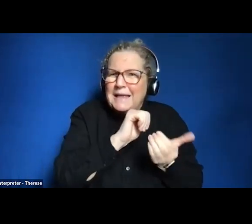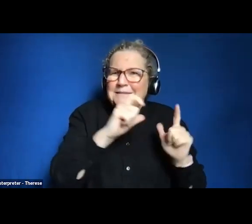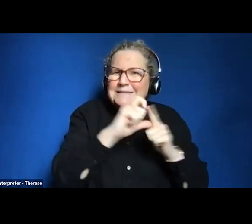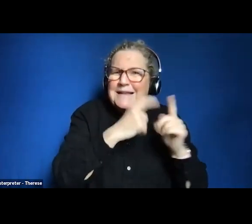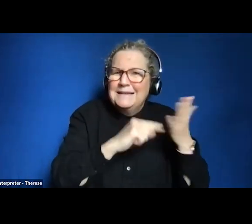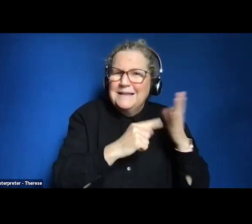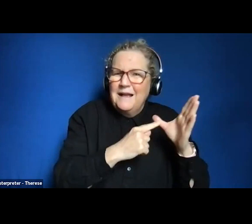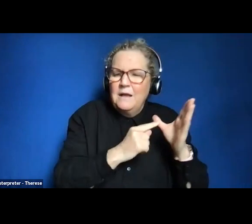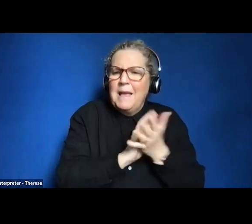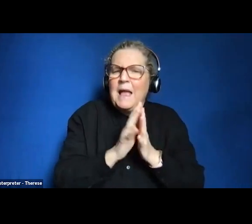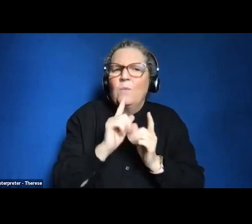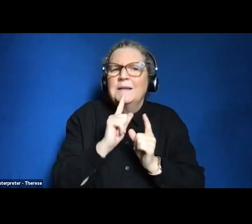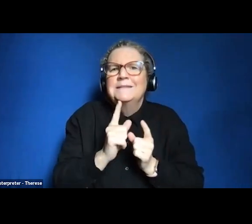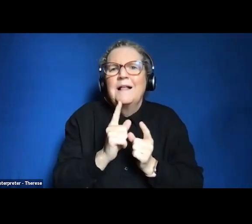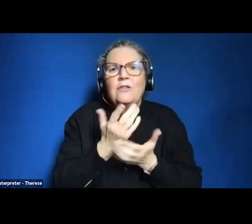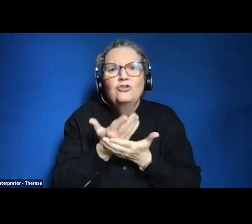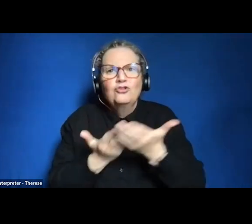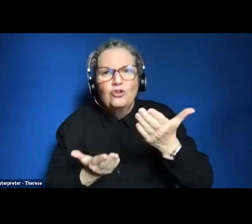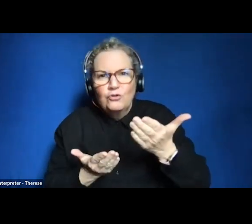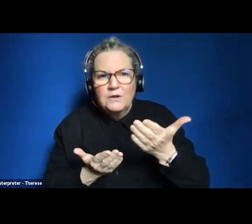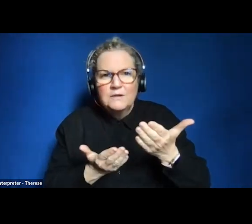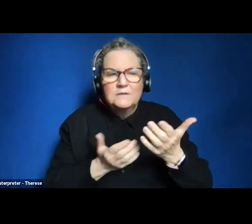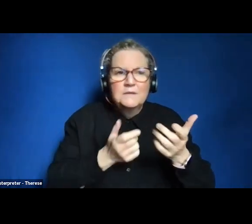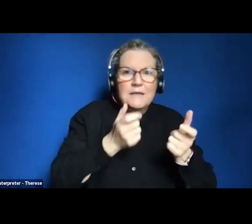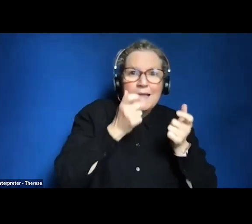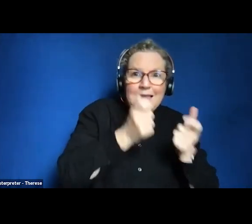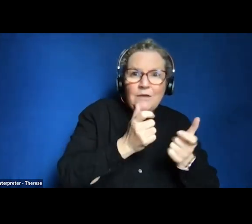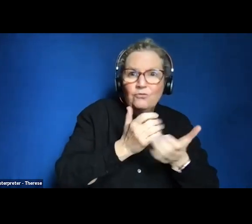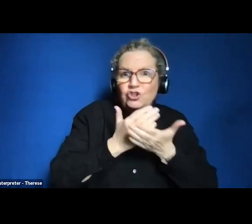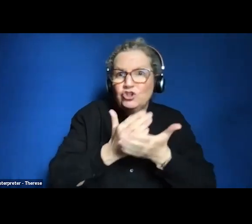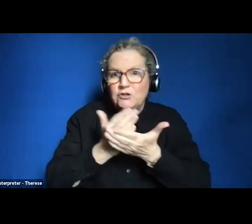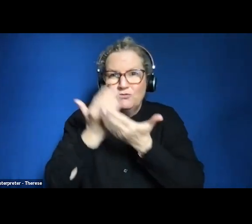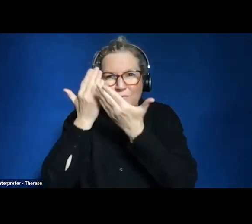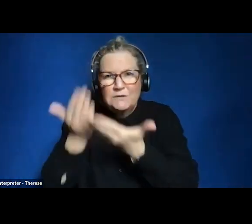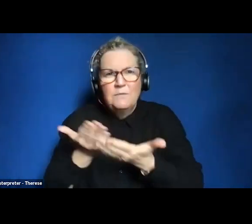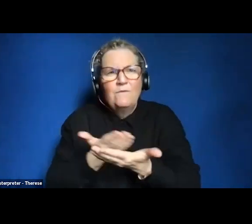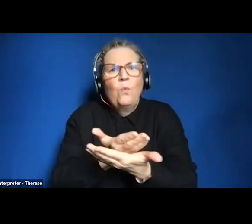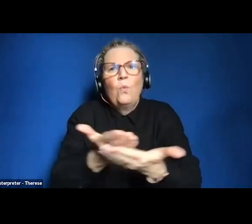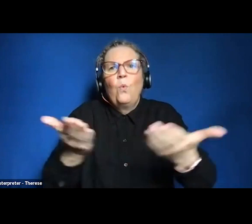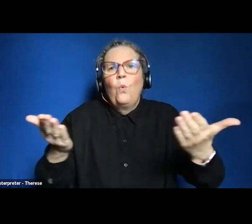that it's around caring, sharing respect for our whole community. And that's the offering of